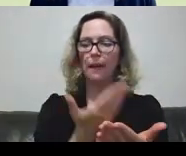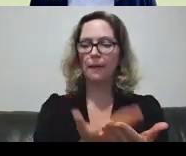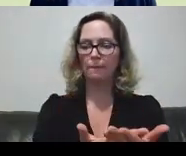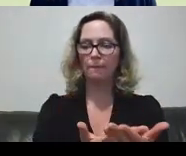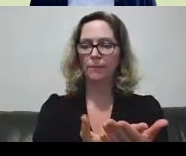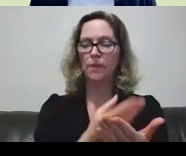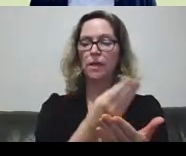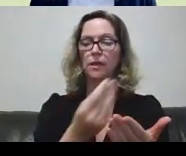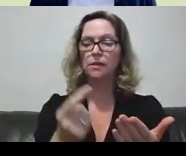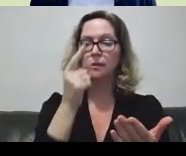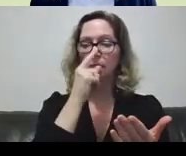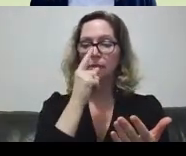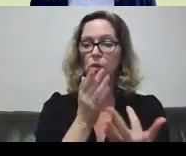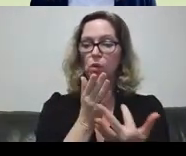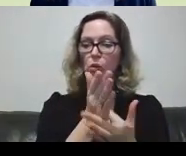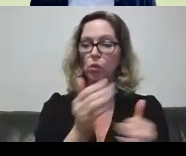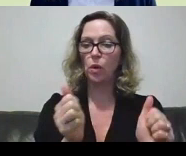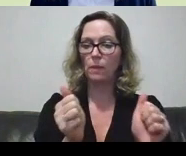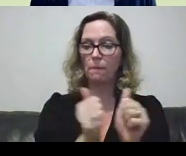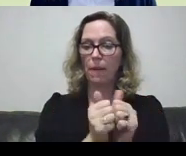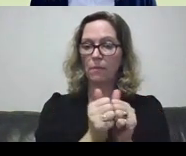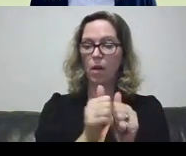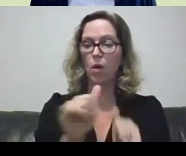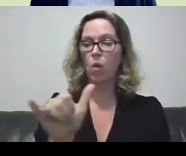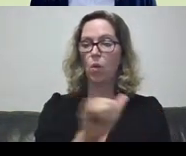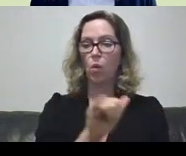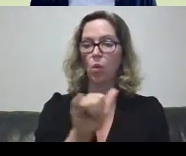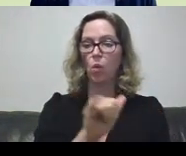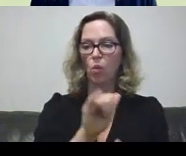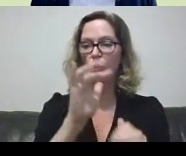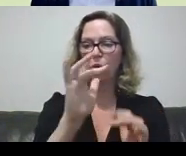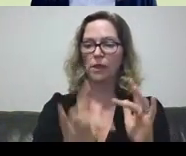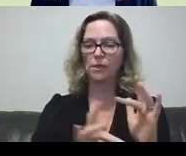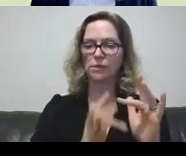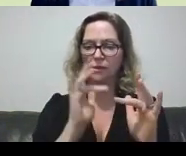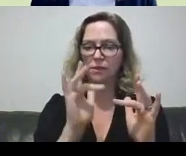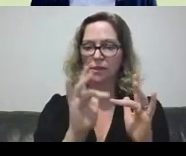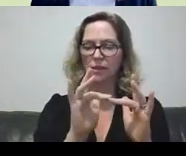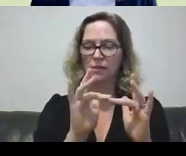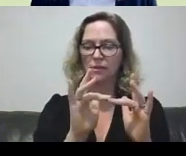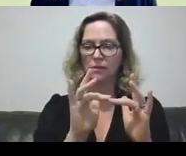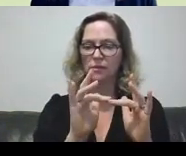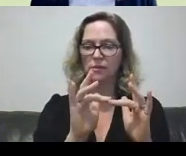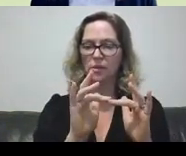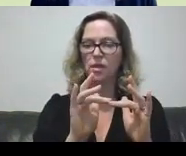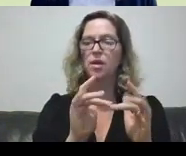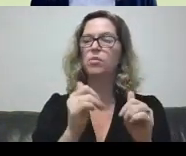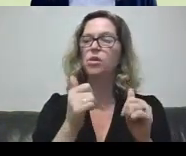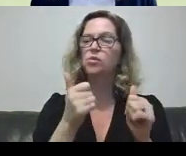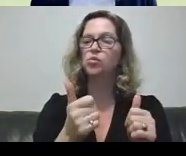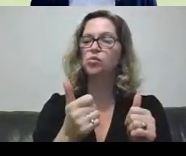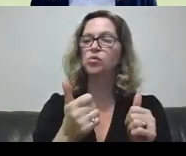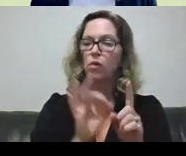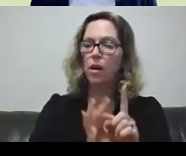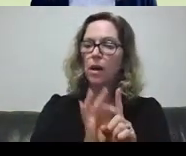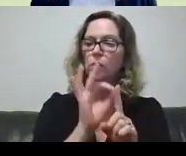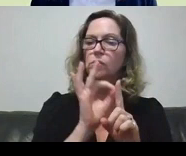others prefer digital so it's completely your choice but it's always good to have those up to date and ready if that ever comes your